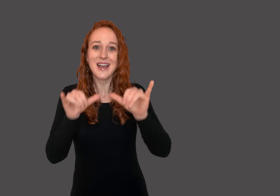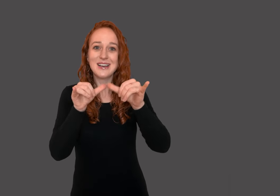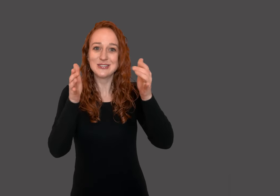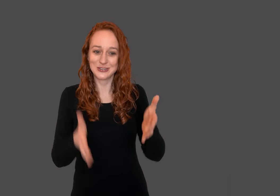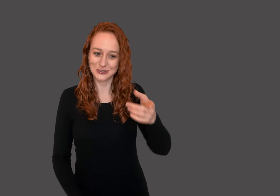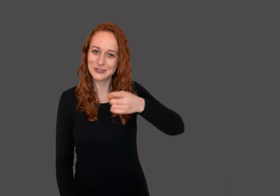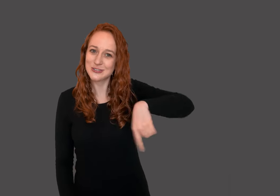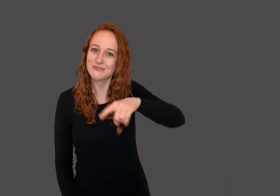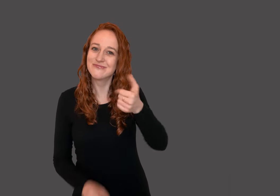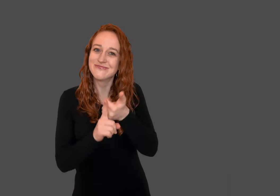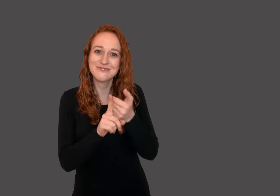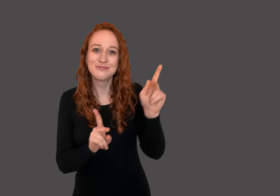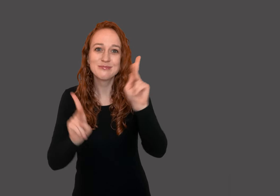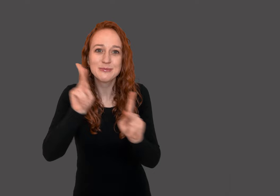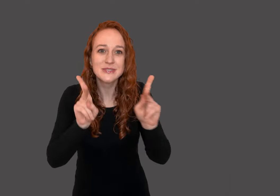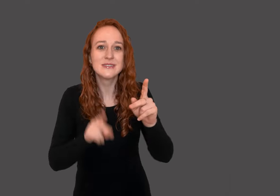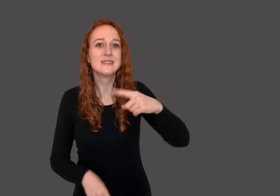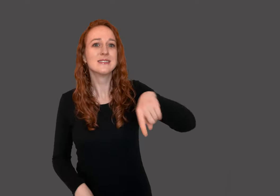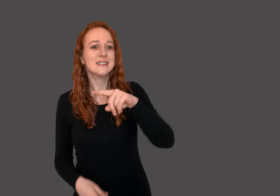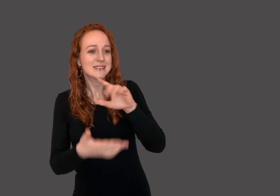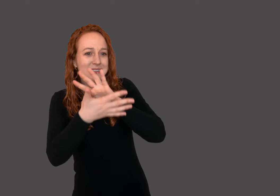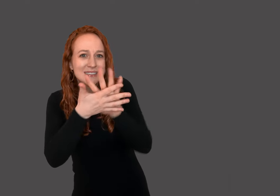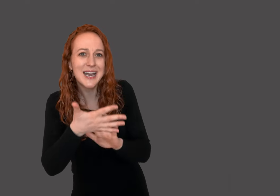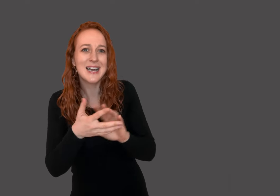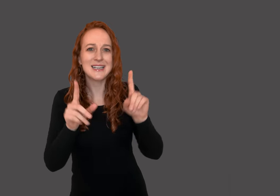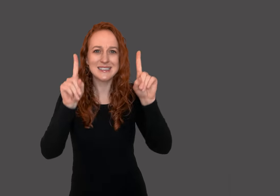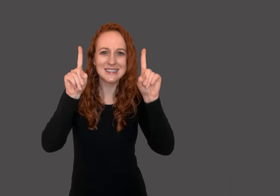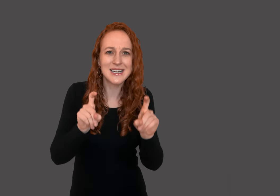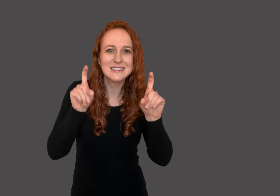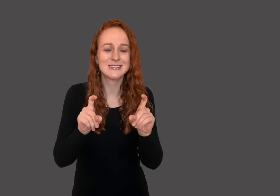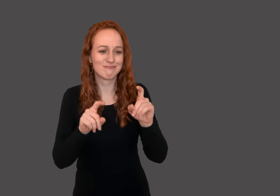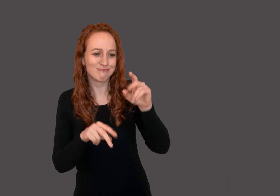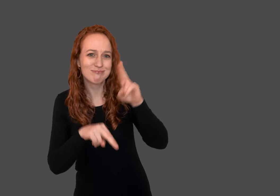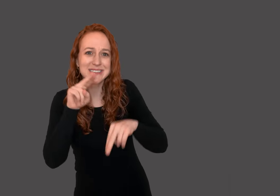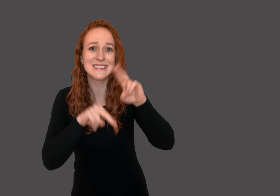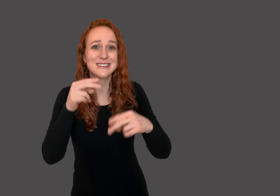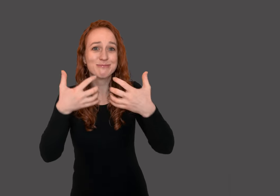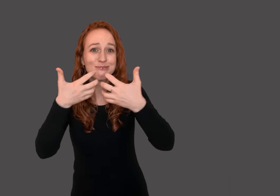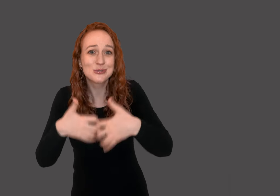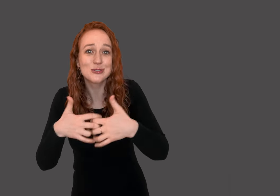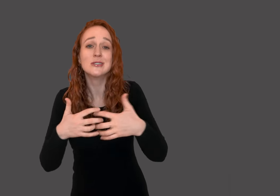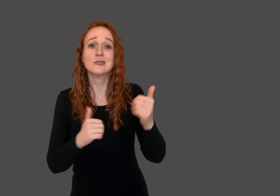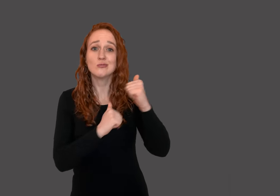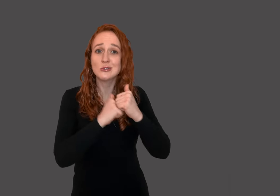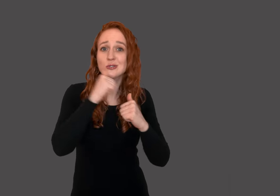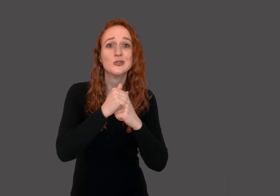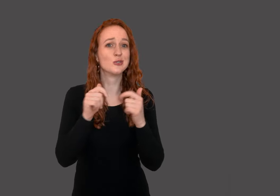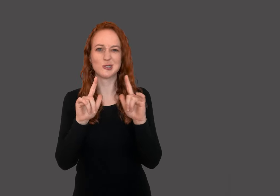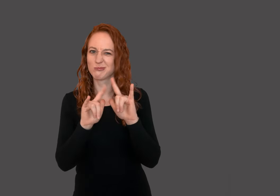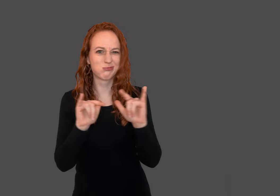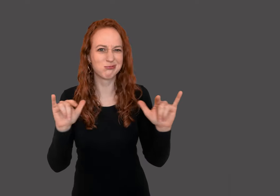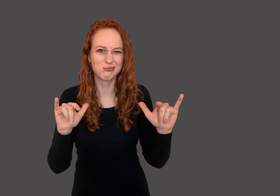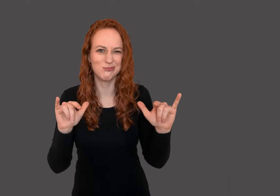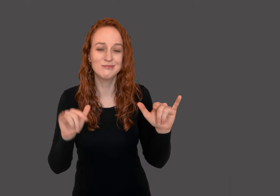Engineers are people who design, test, and build machines, structures, and more.